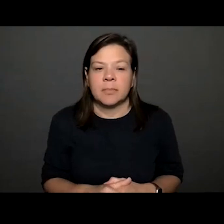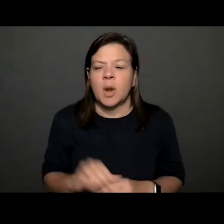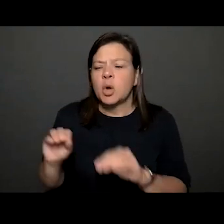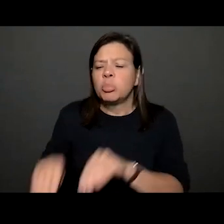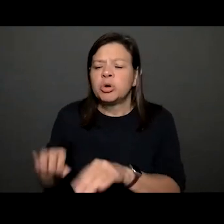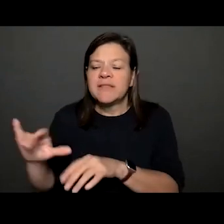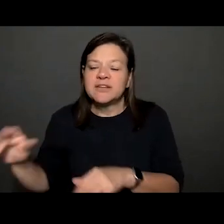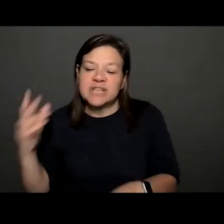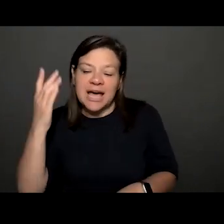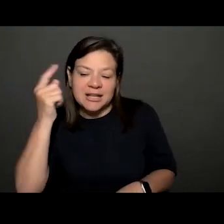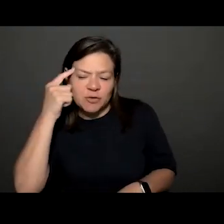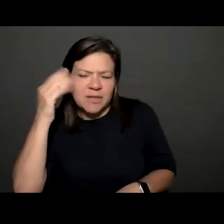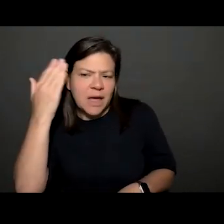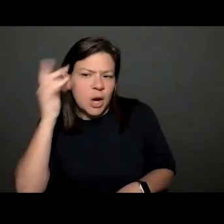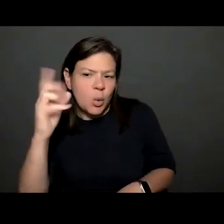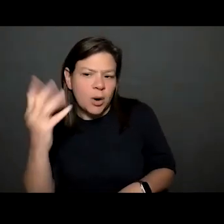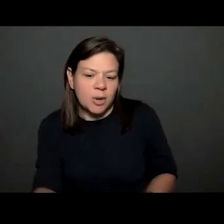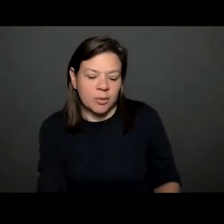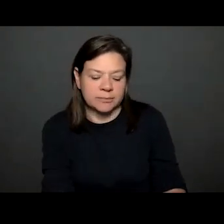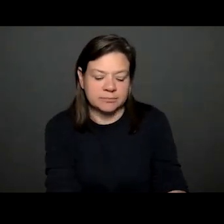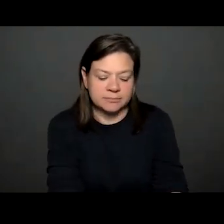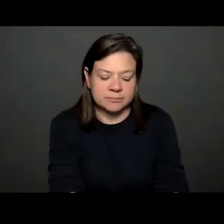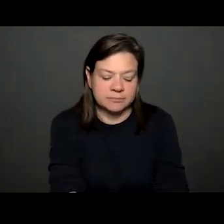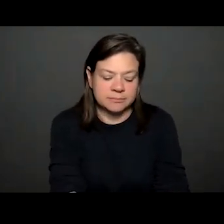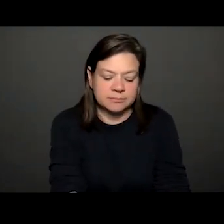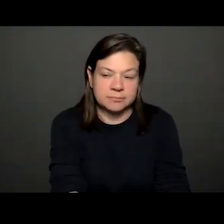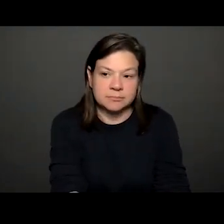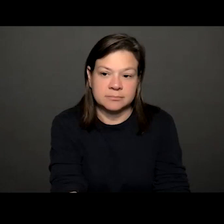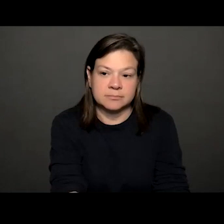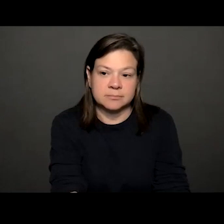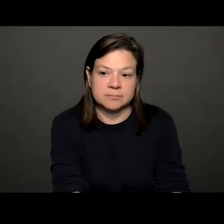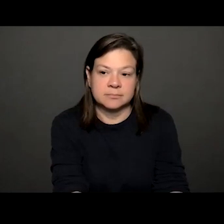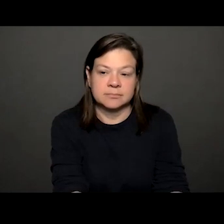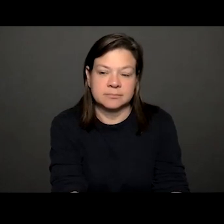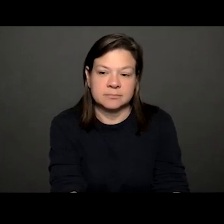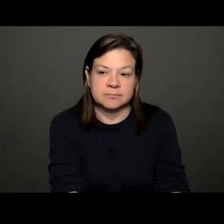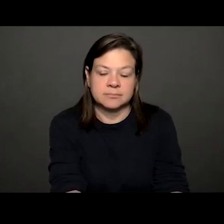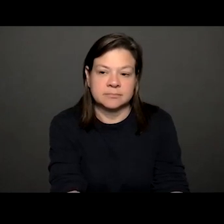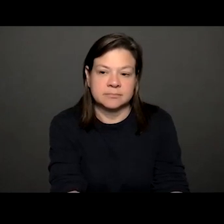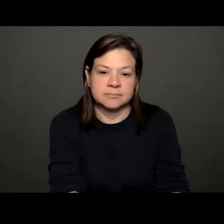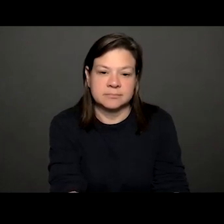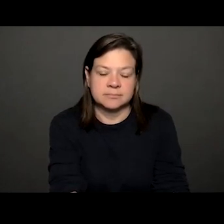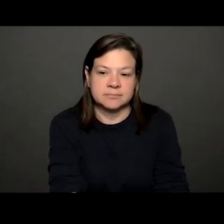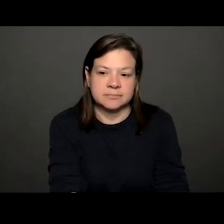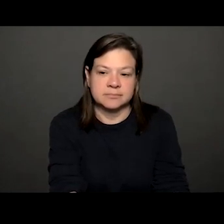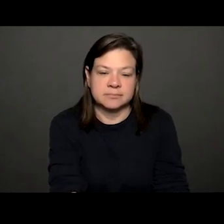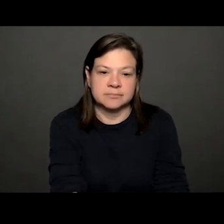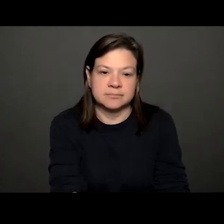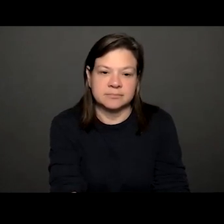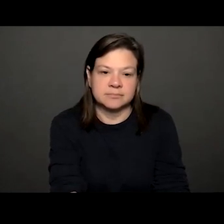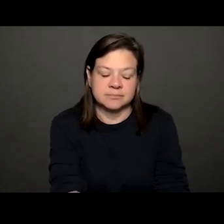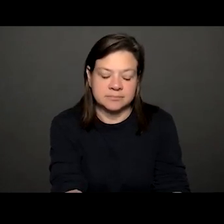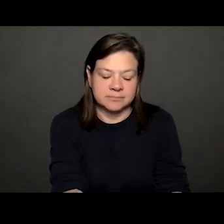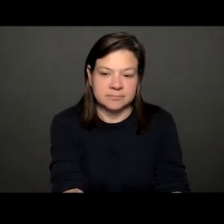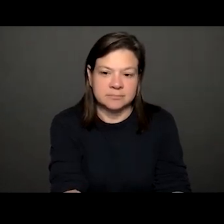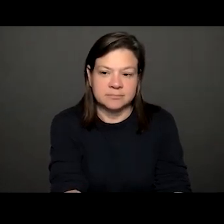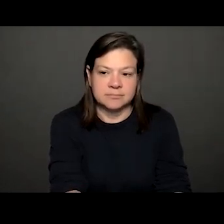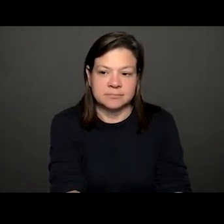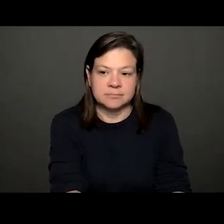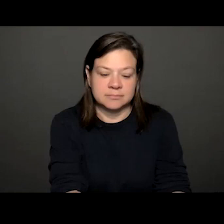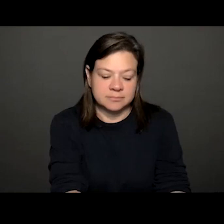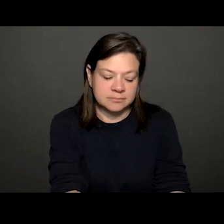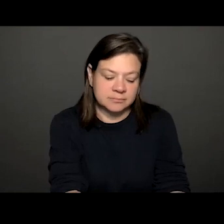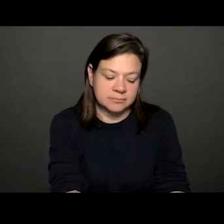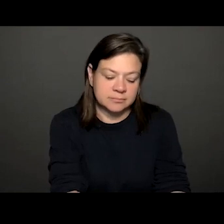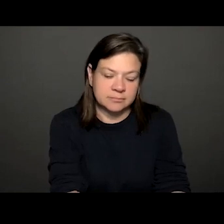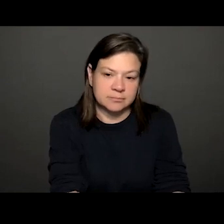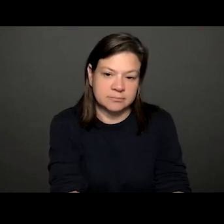IF YOU SAID IN THE CHAT OR DIDN'T SAY IN THE CHAT AND